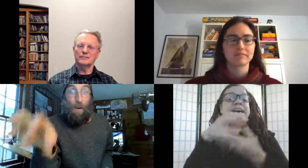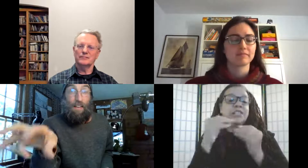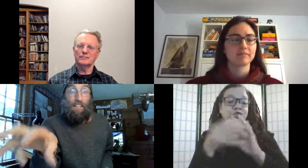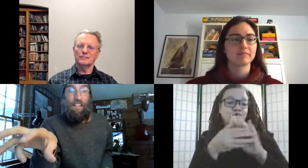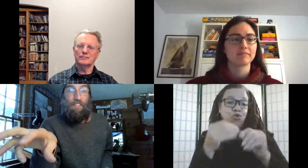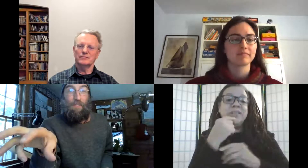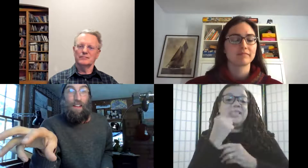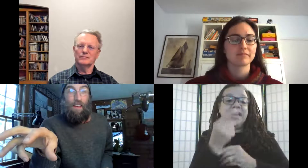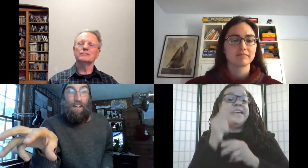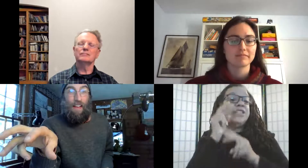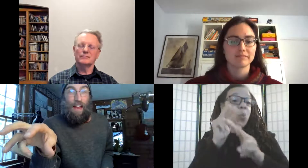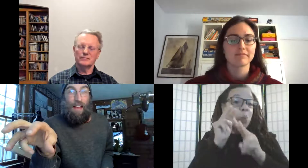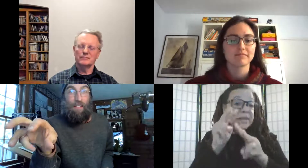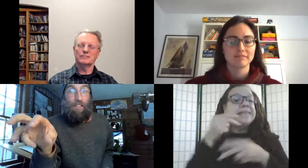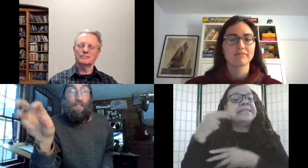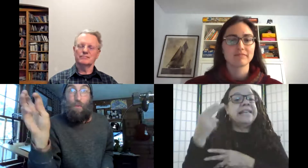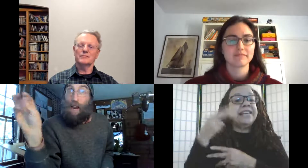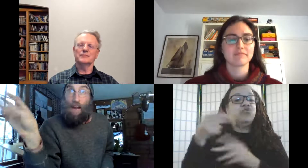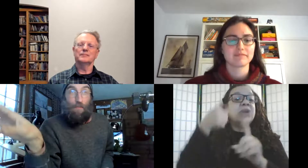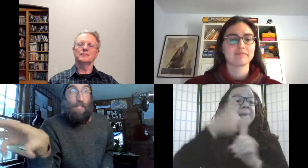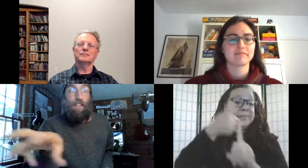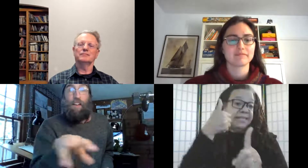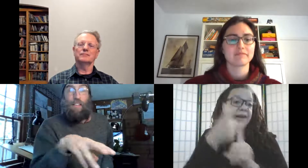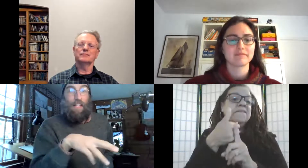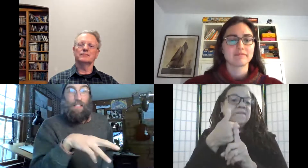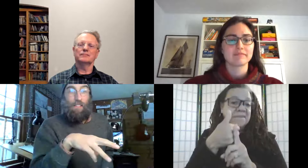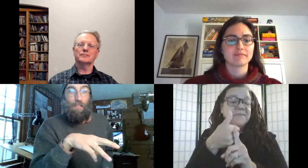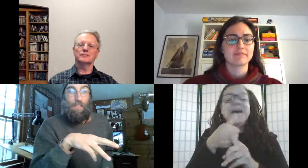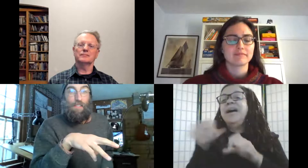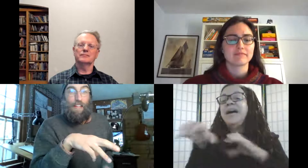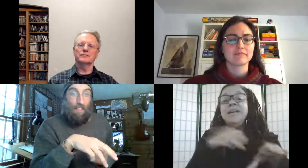as a witness to history, and do every detail that he includes,